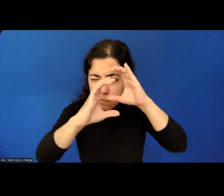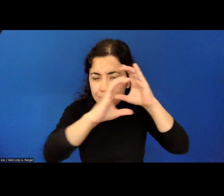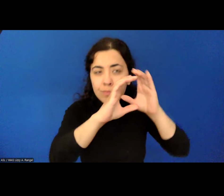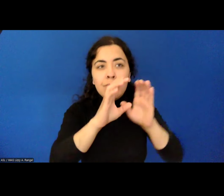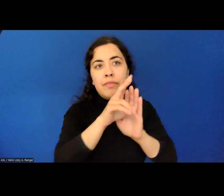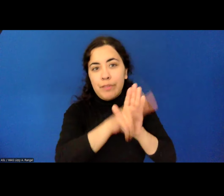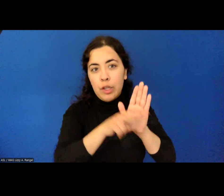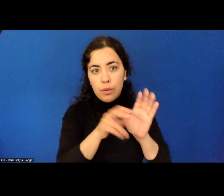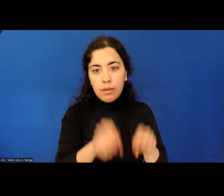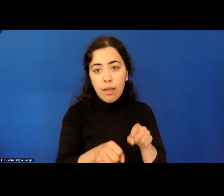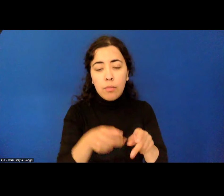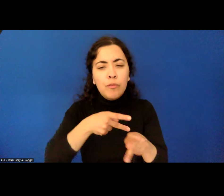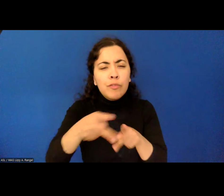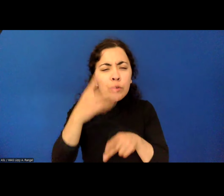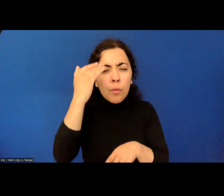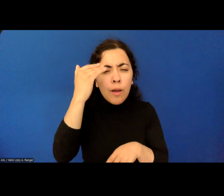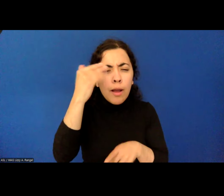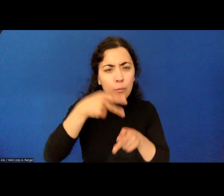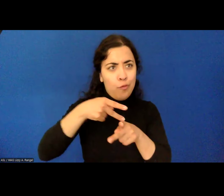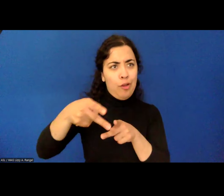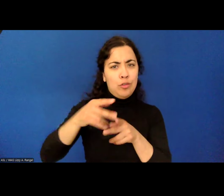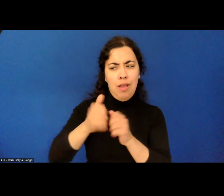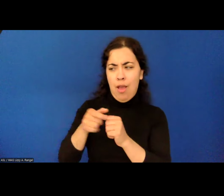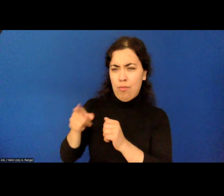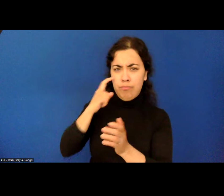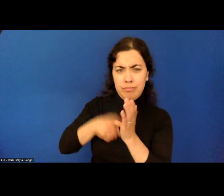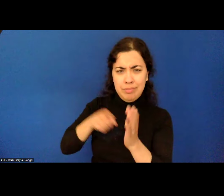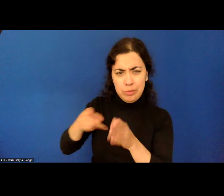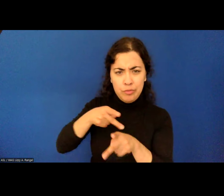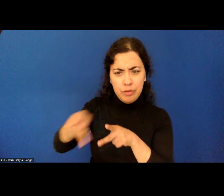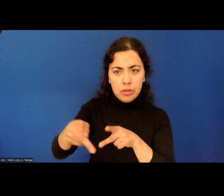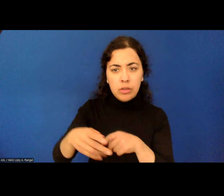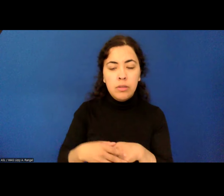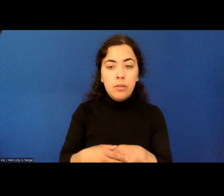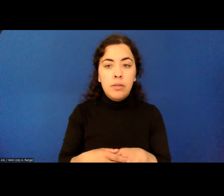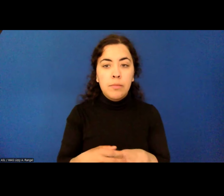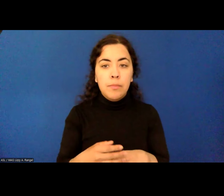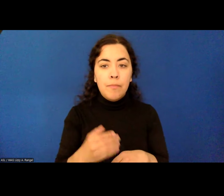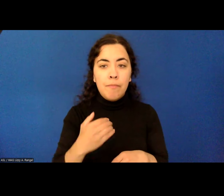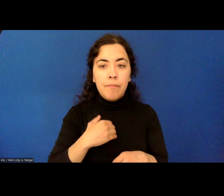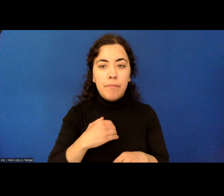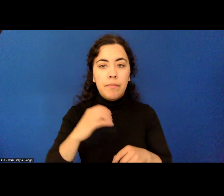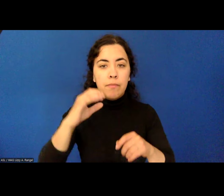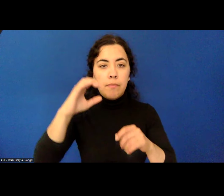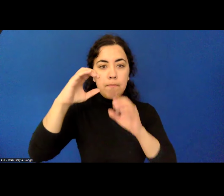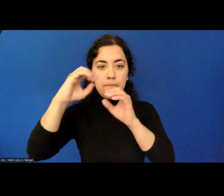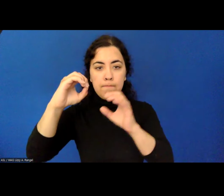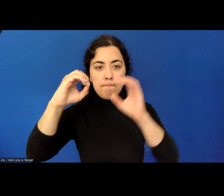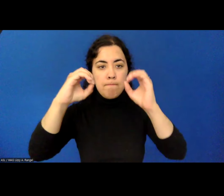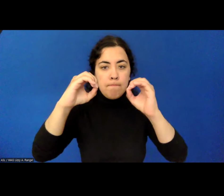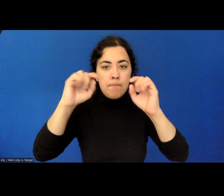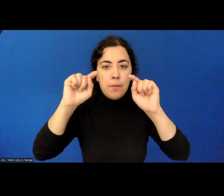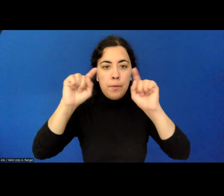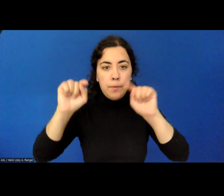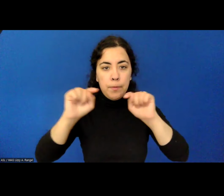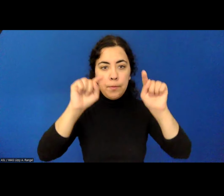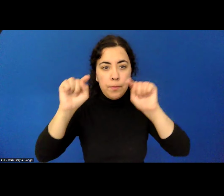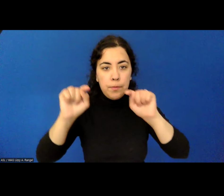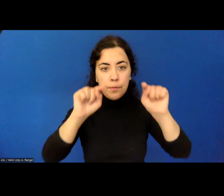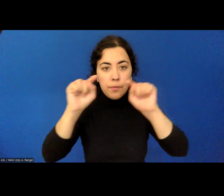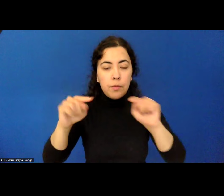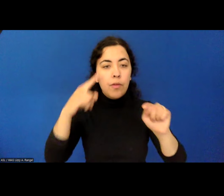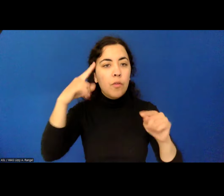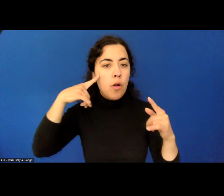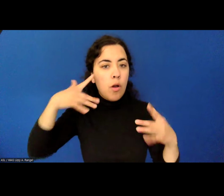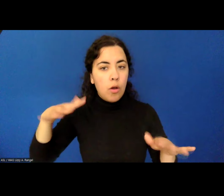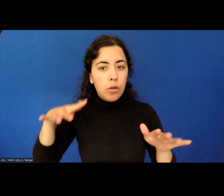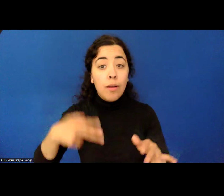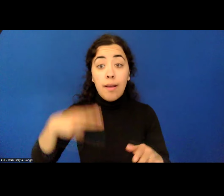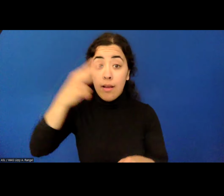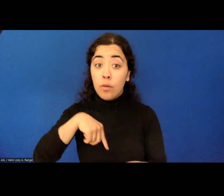video camera is that it has these XLR audio inputs. Meaning, you can get high quality audio